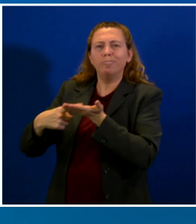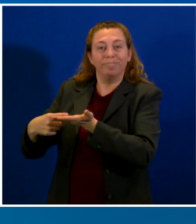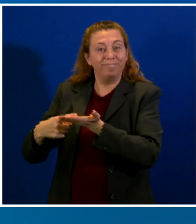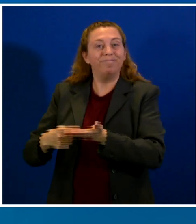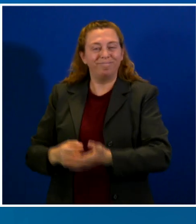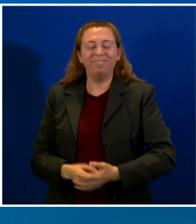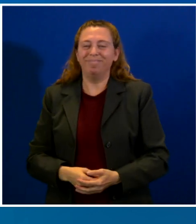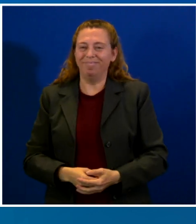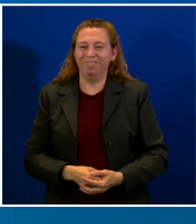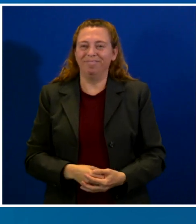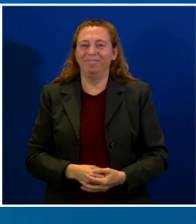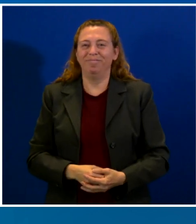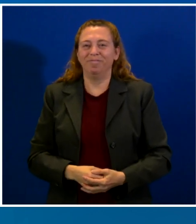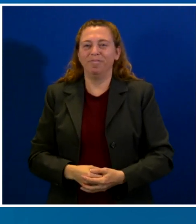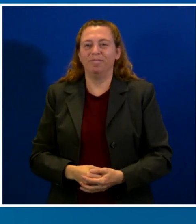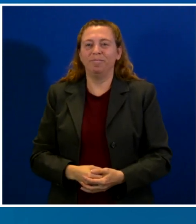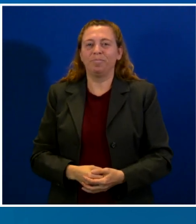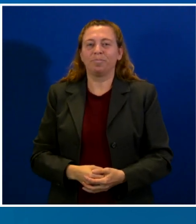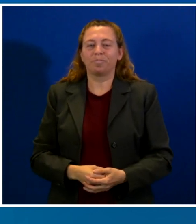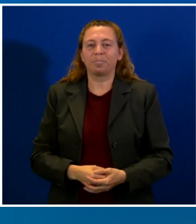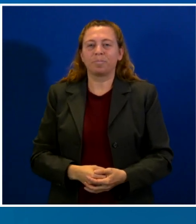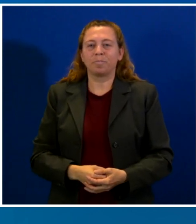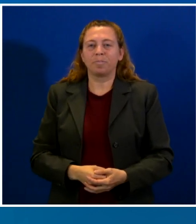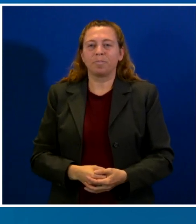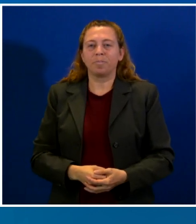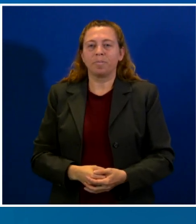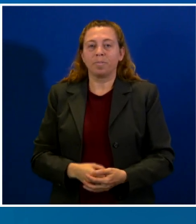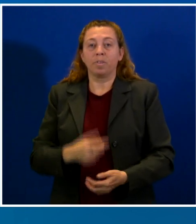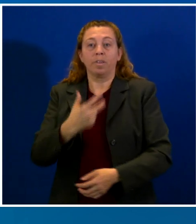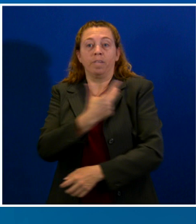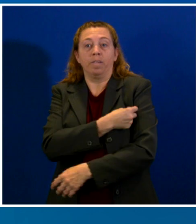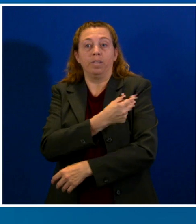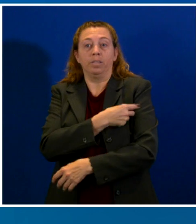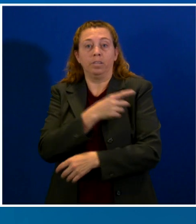The expansion of vaccine eligibility is welcomed news as